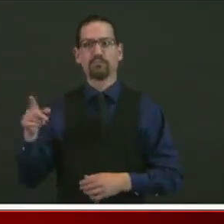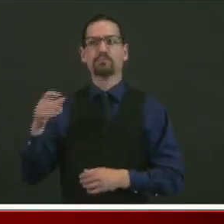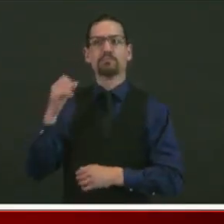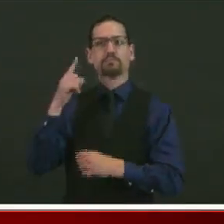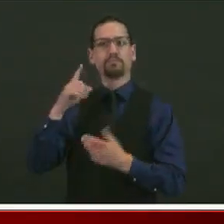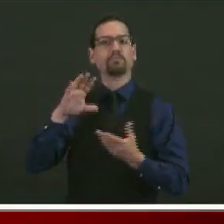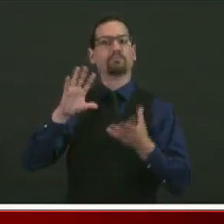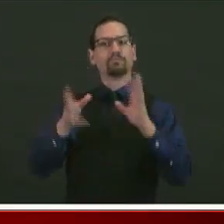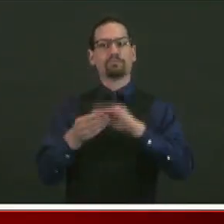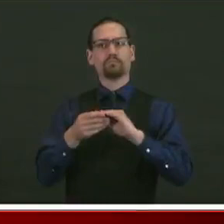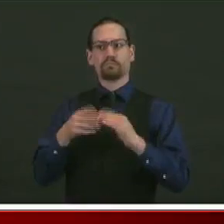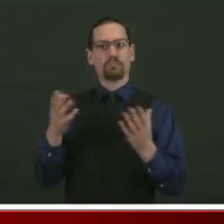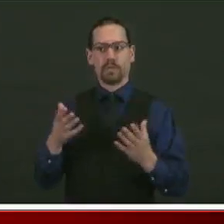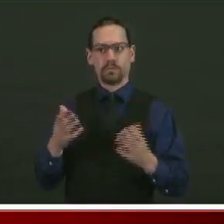TODAY IS DAY 89.